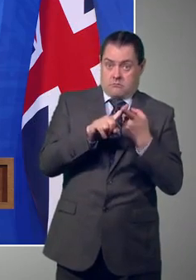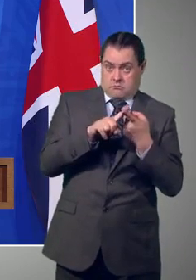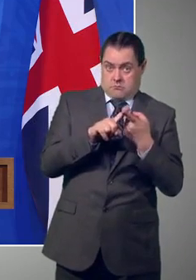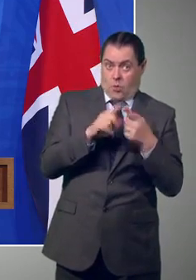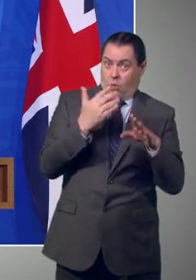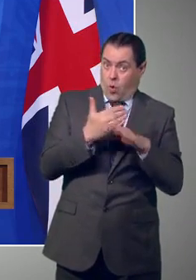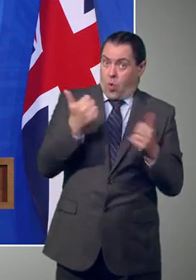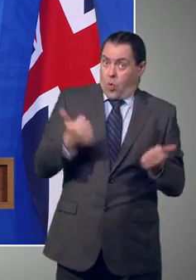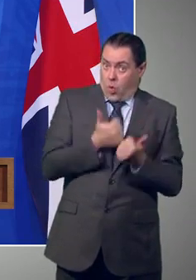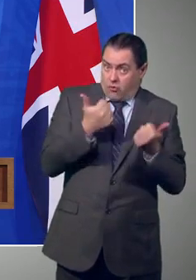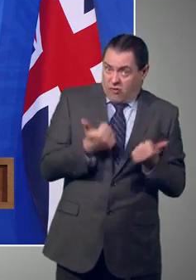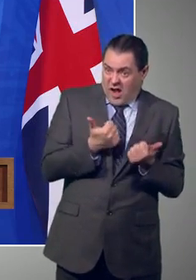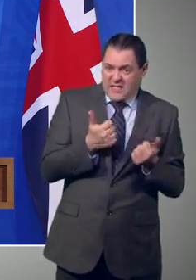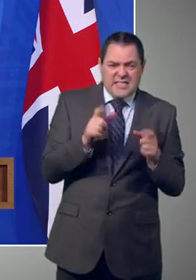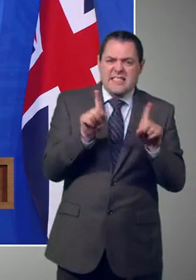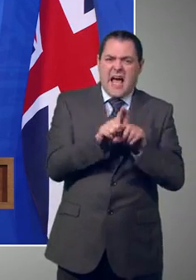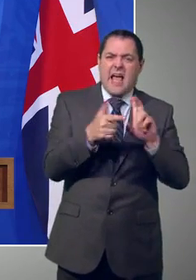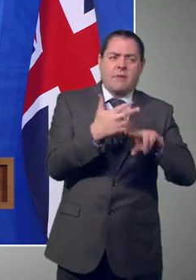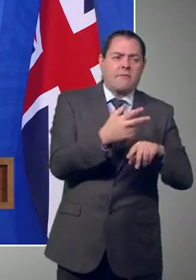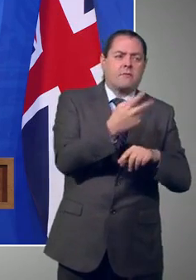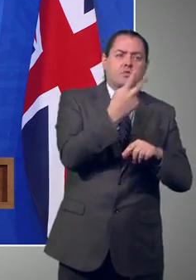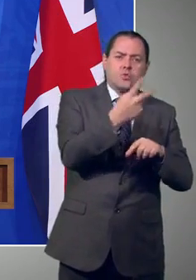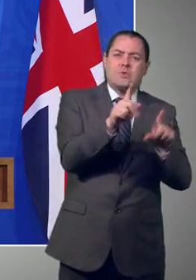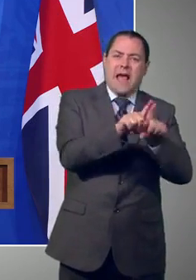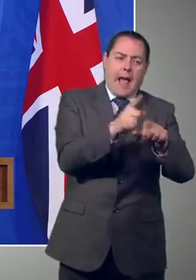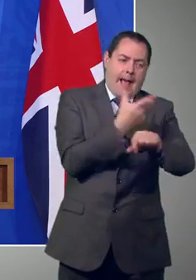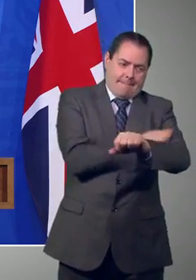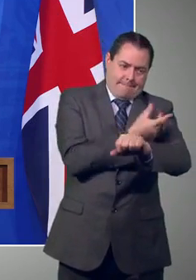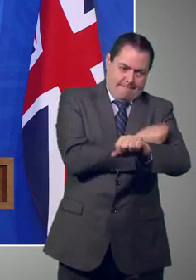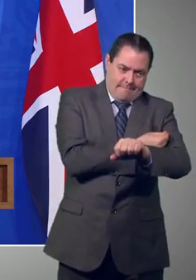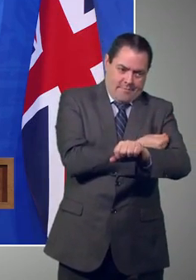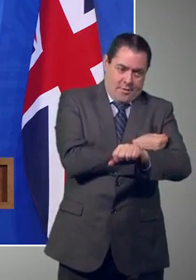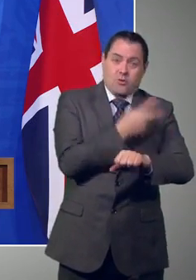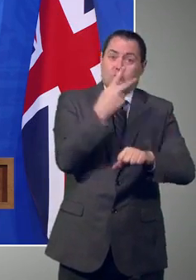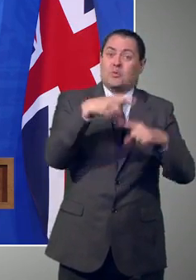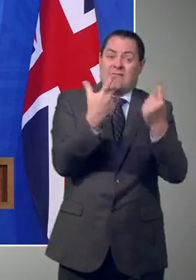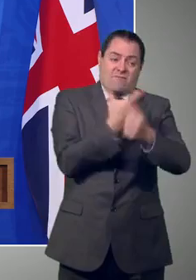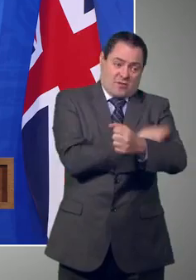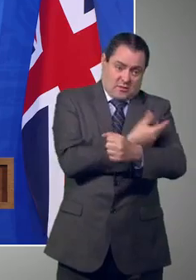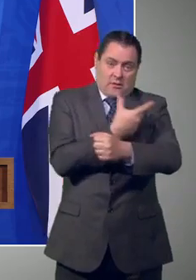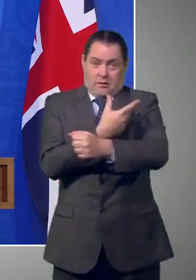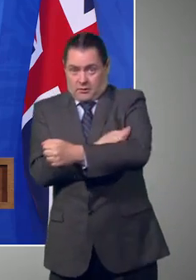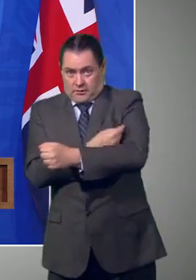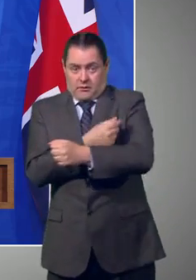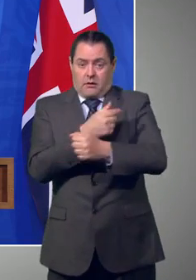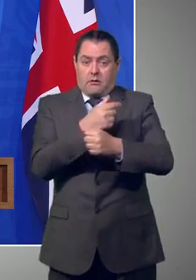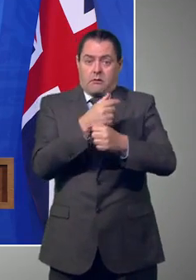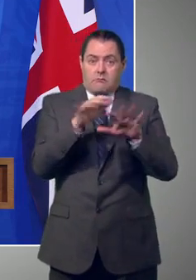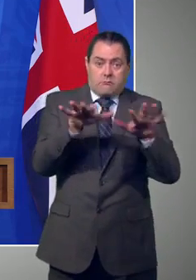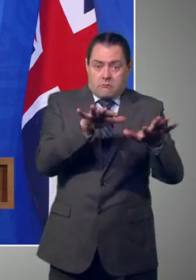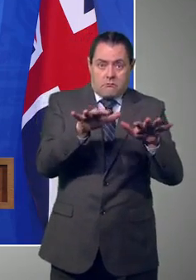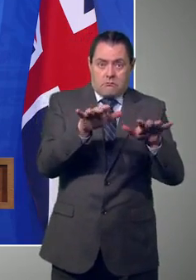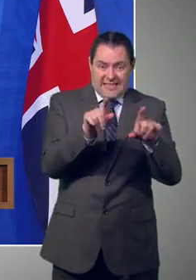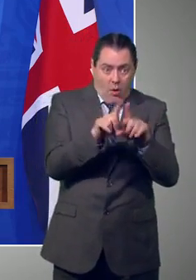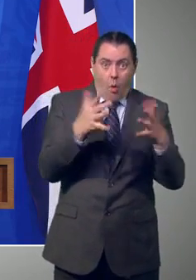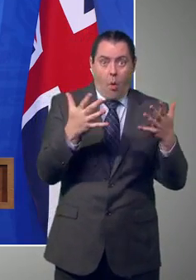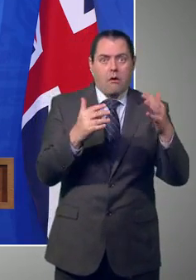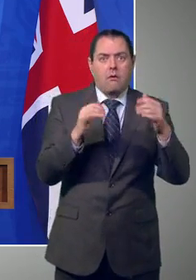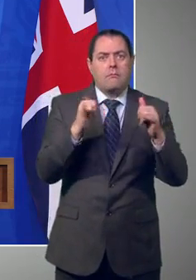effectiveness, then this could have a huge impact on speeding up vaccinations. Campaigns all the way across the world and